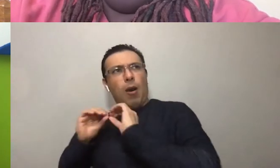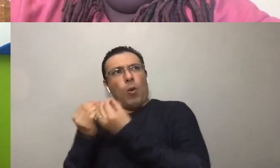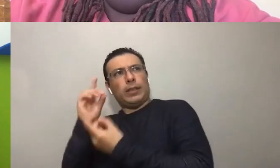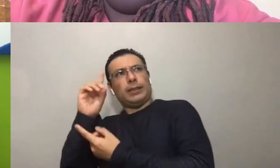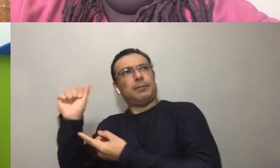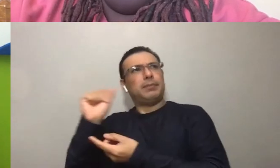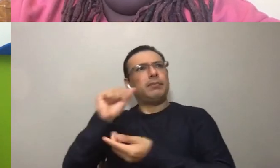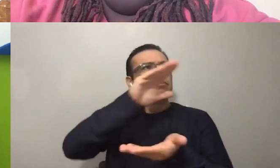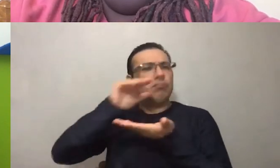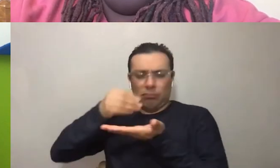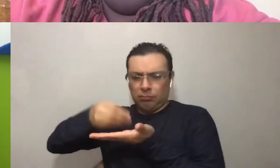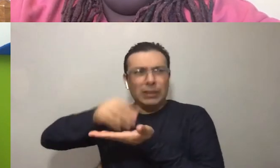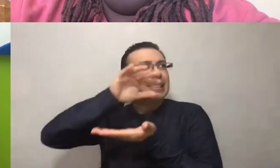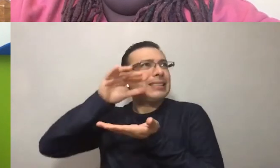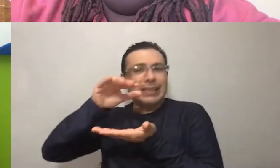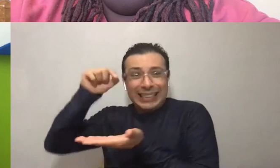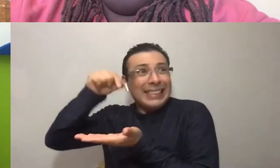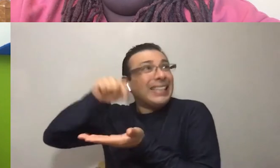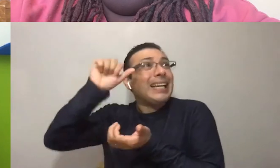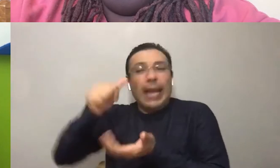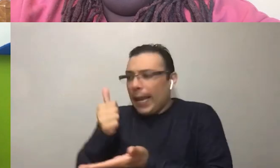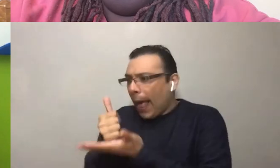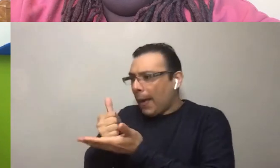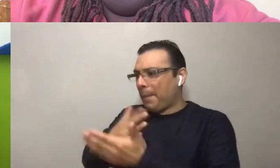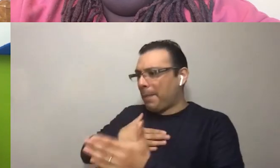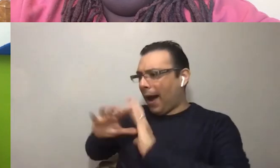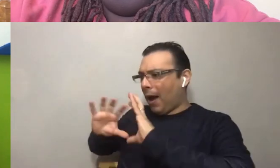So I think you also have to kind of be a little bit introspective and take a look at